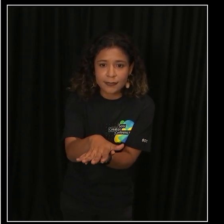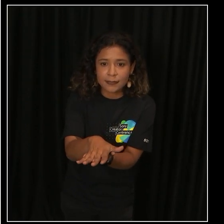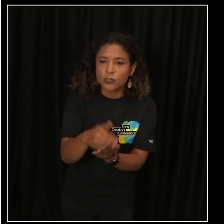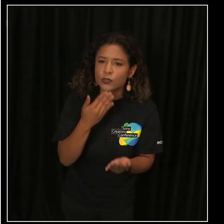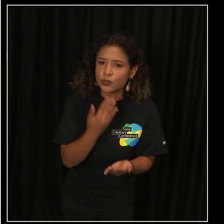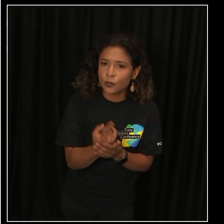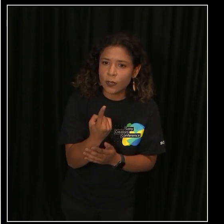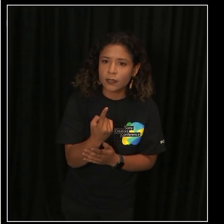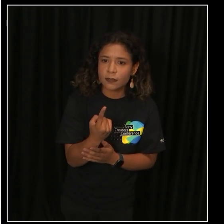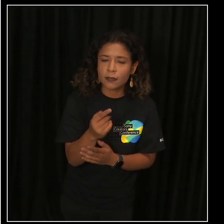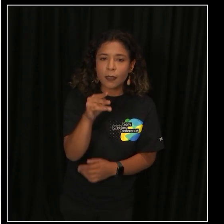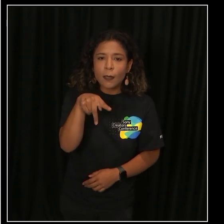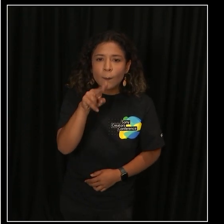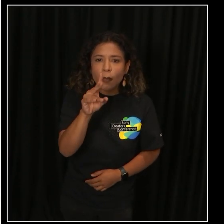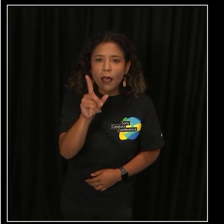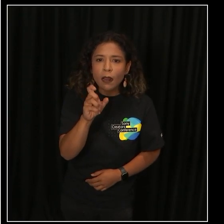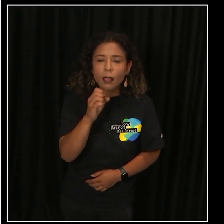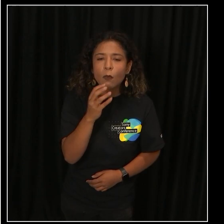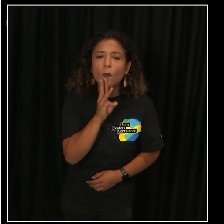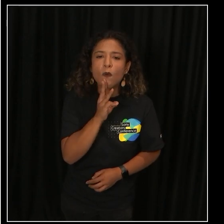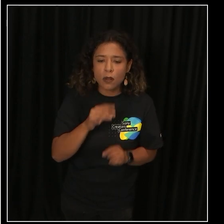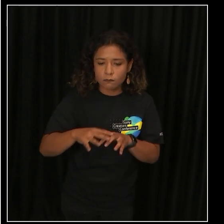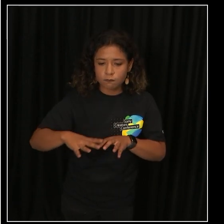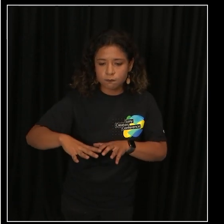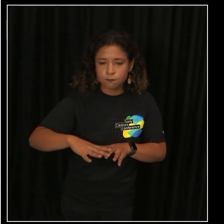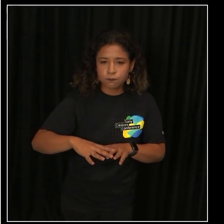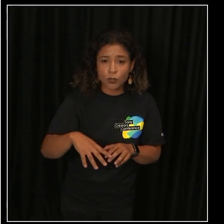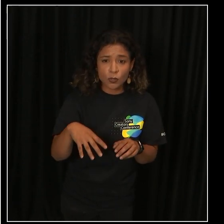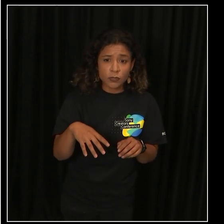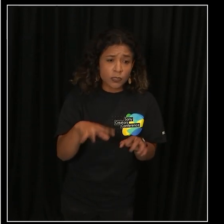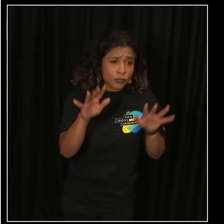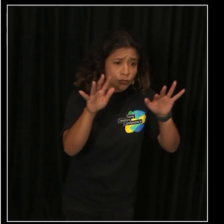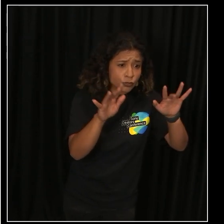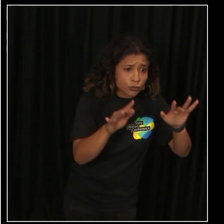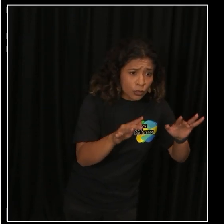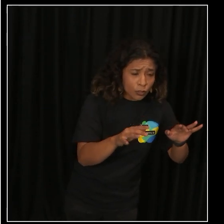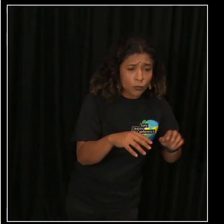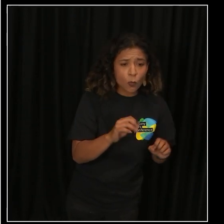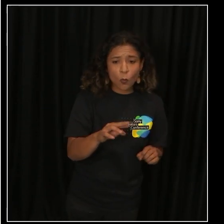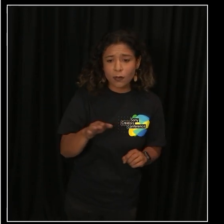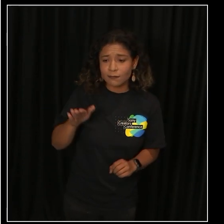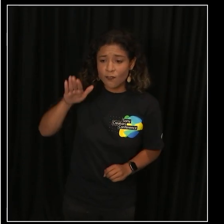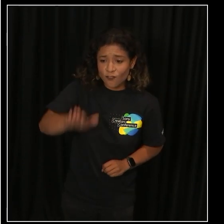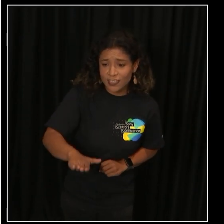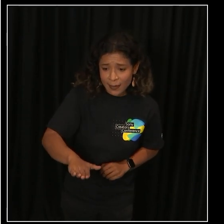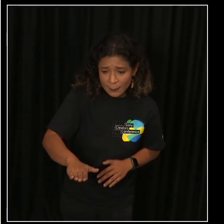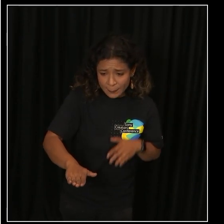Puddles, snow, you know, a footstep in that game was just a depth bias decal. That was it.